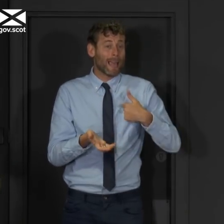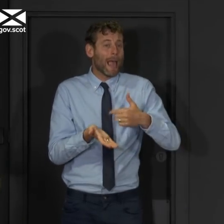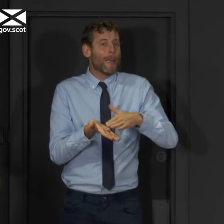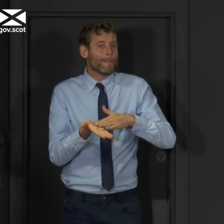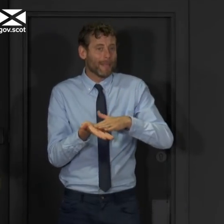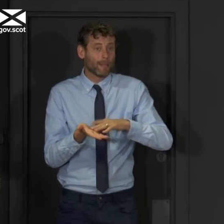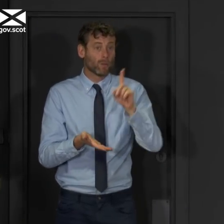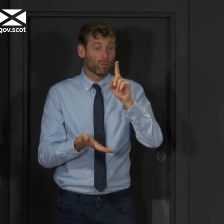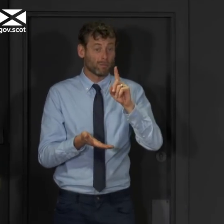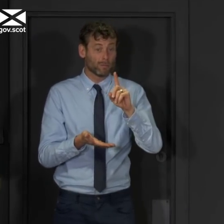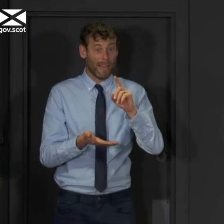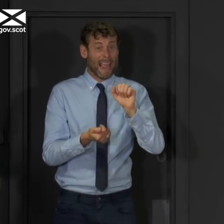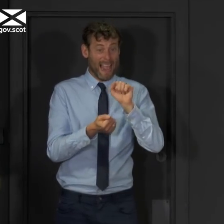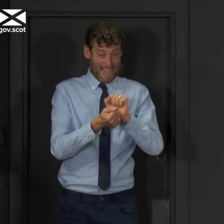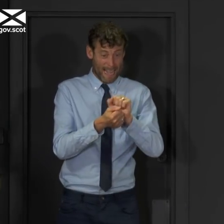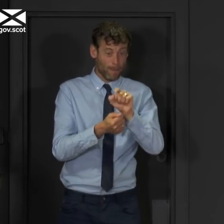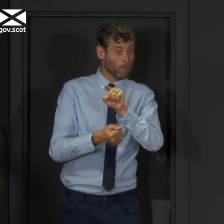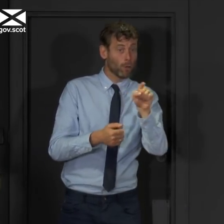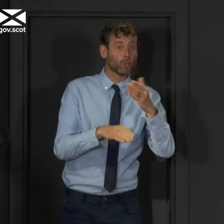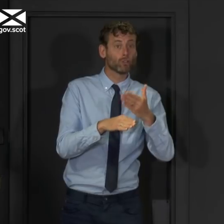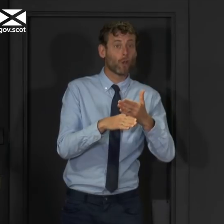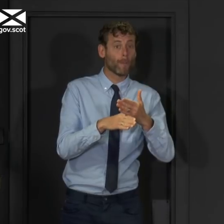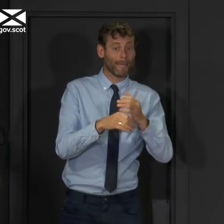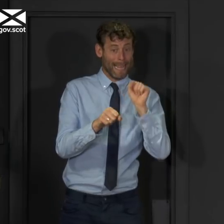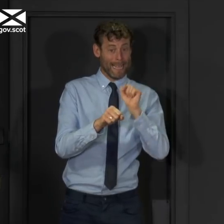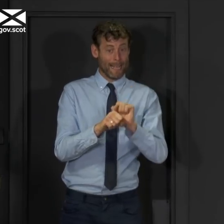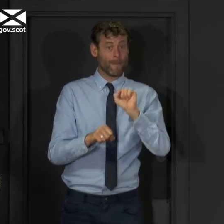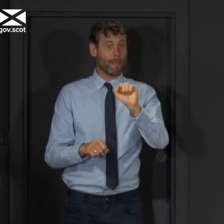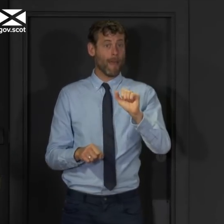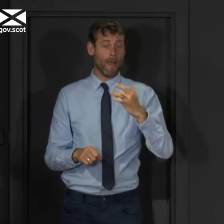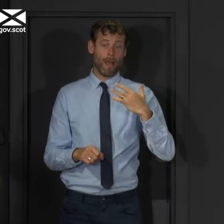people's jobs and livelihoods. If we support the economy, we support the ability of businesses